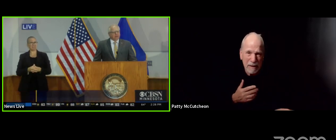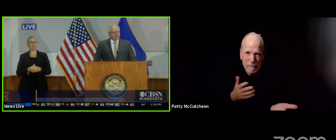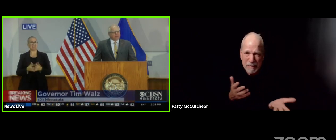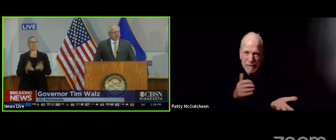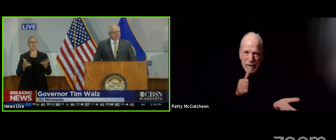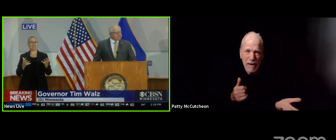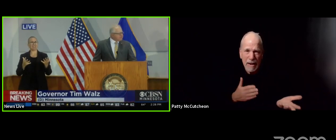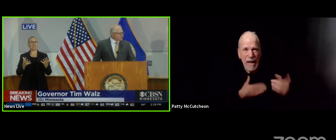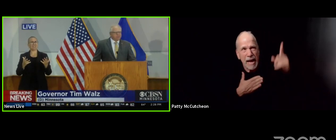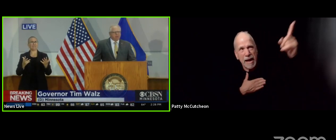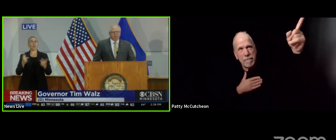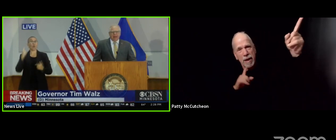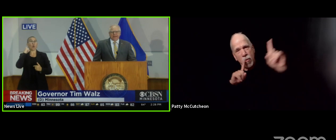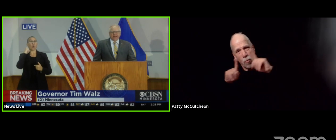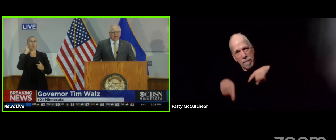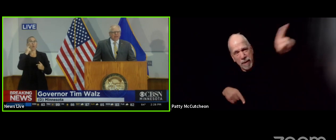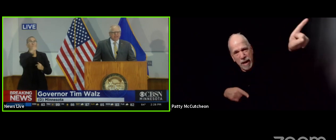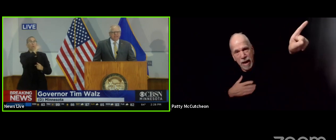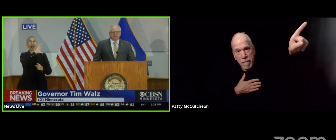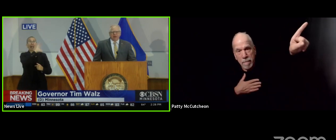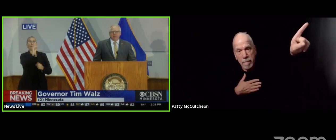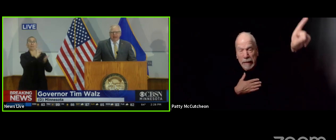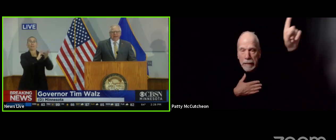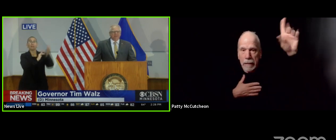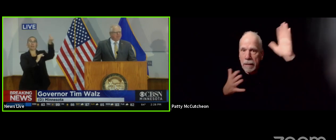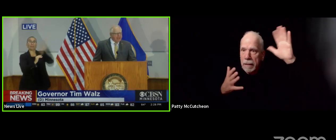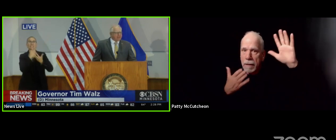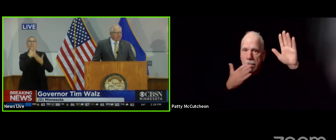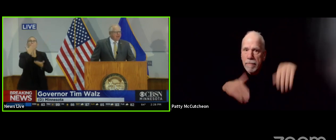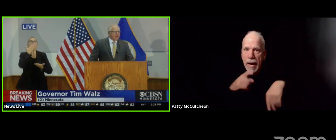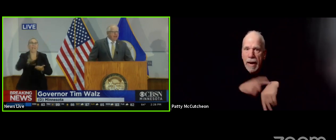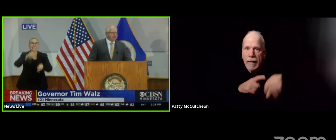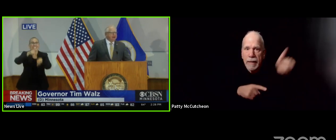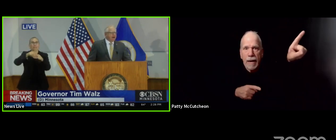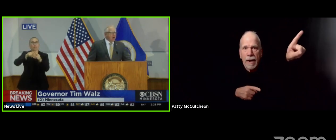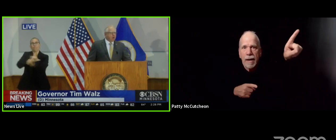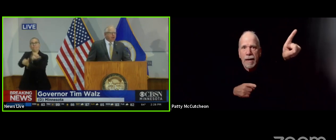THIS ISN'T JUST ABOUT BAD TIMING. THIS IS ABOUT BAD FAITH. AND A WHOLE LOT OF